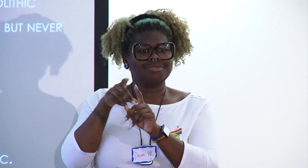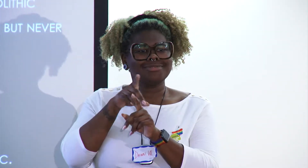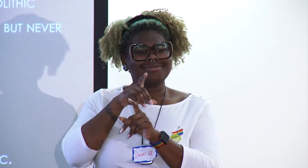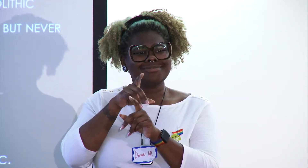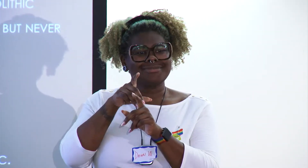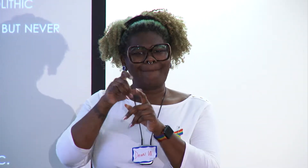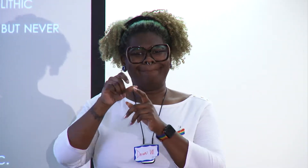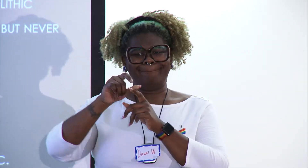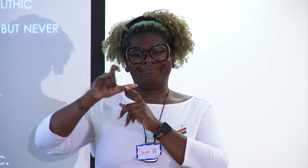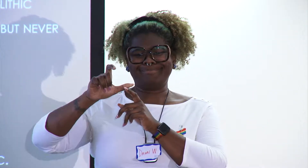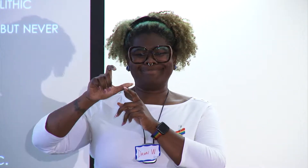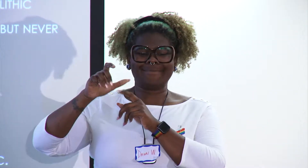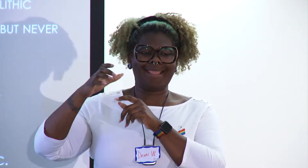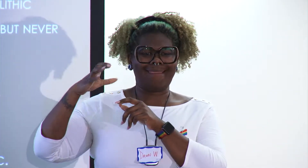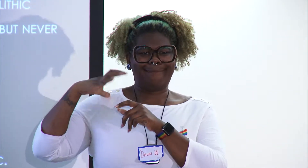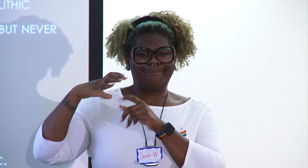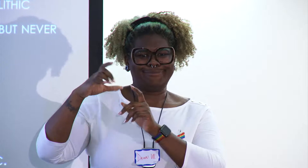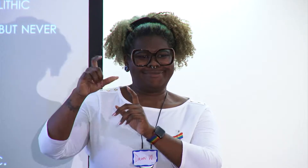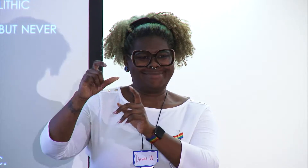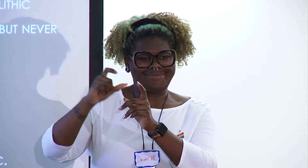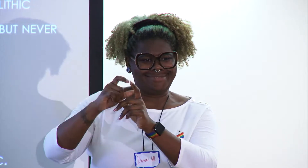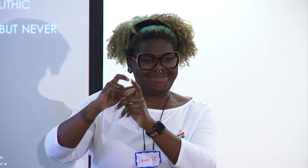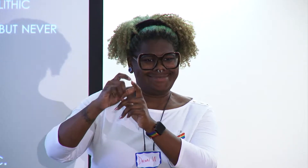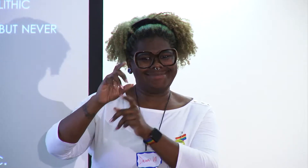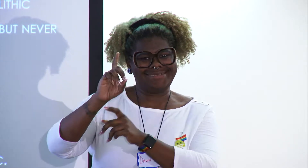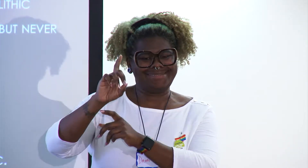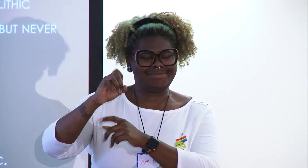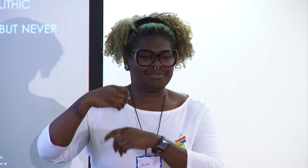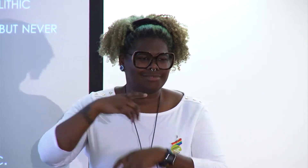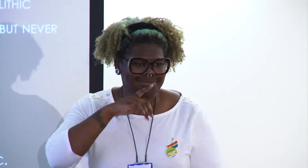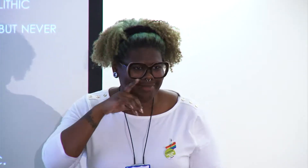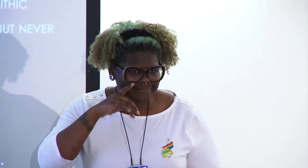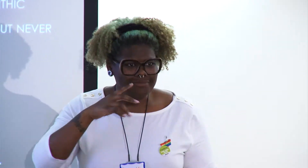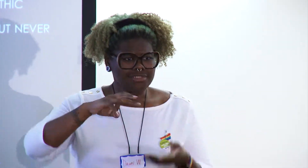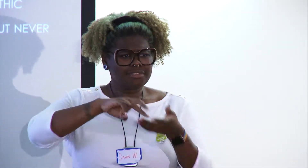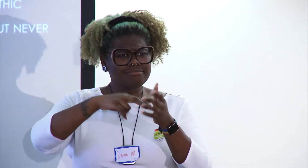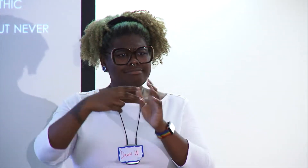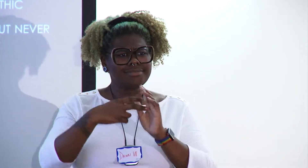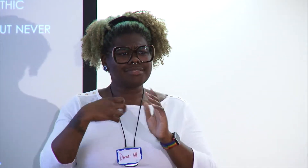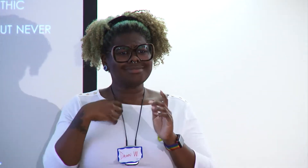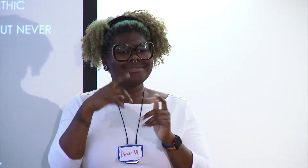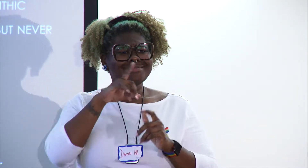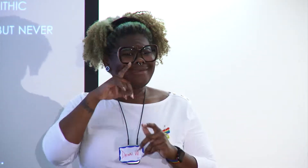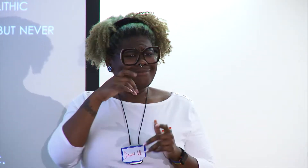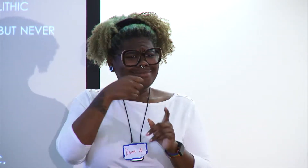that's a medical perspective of deafness. Using a capital D with "Deaf" is more